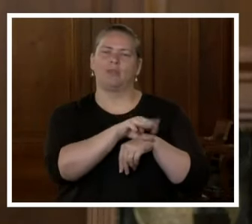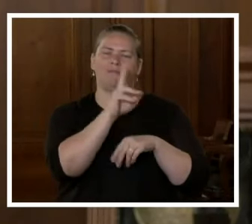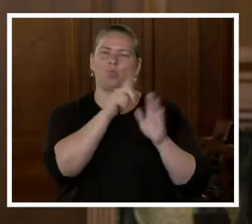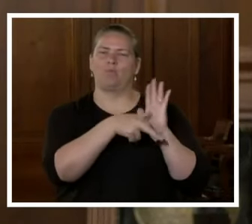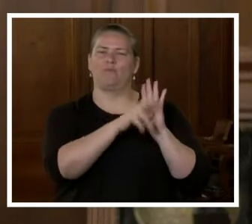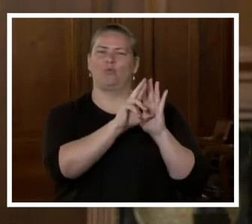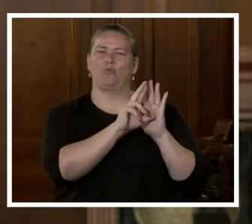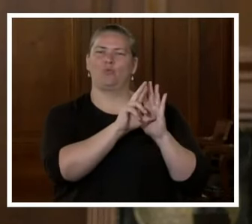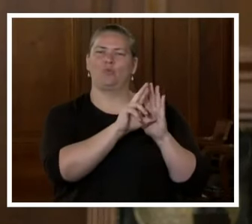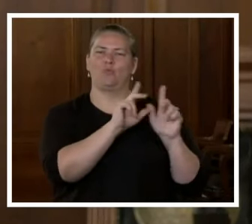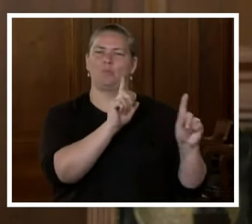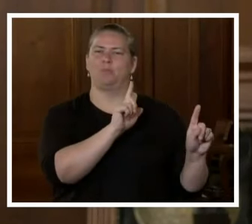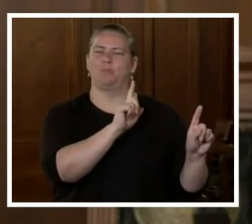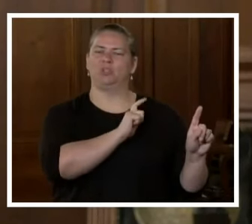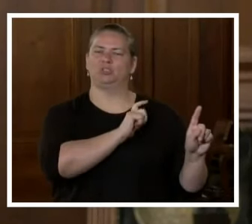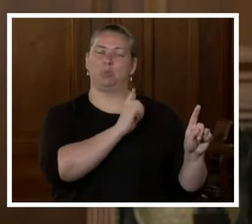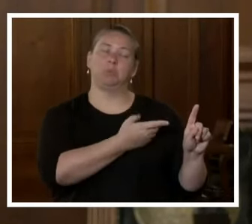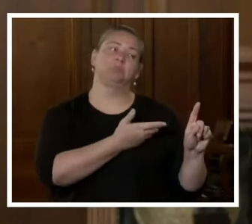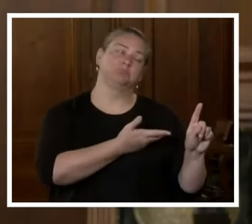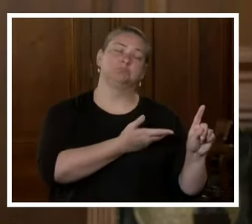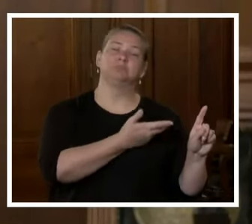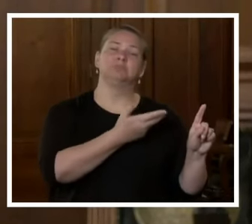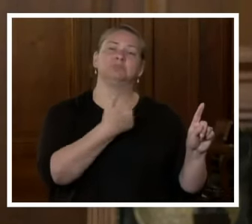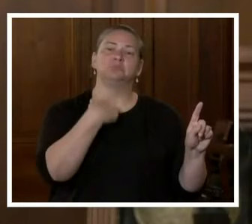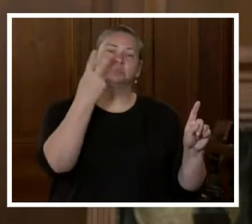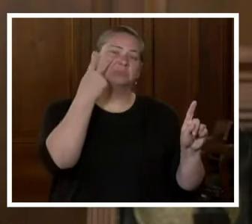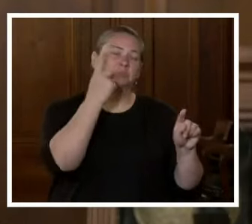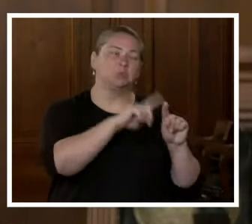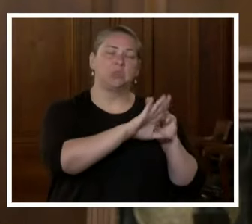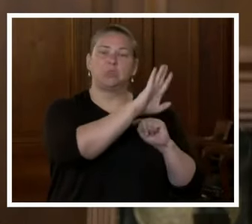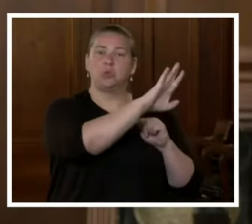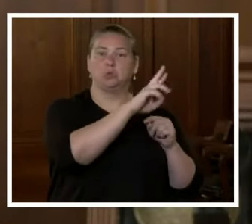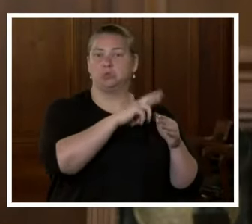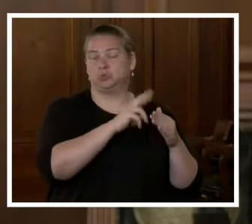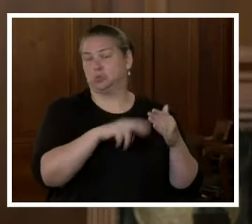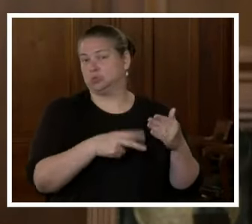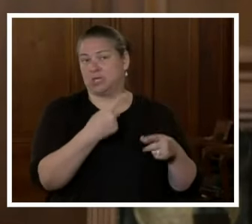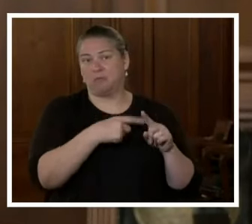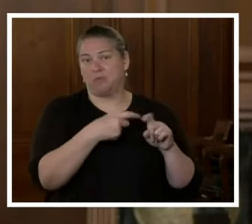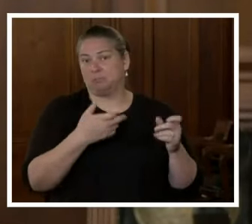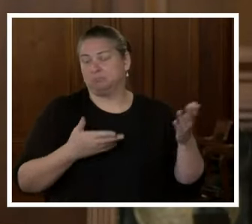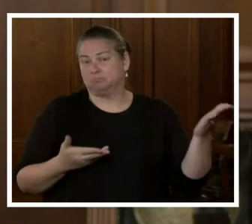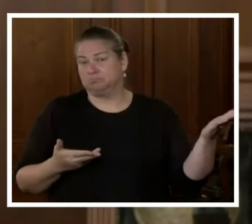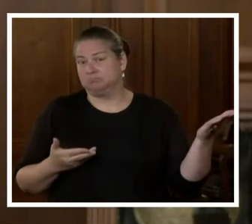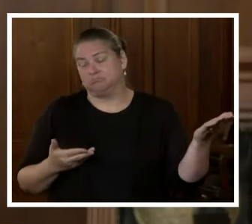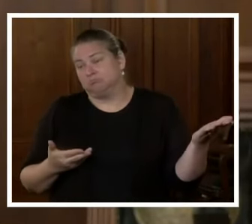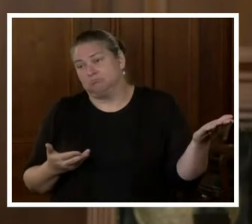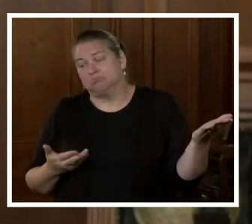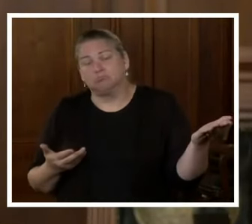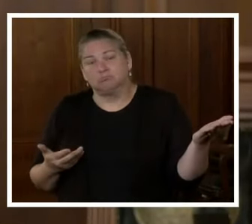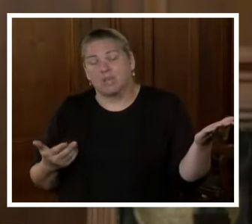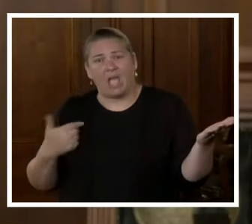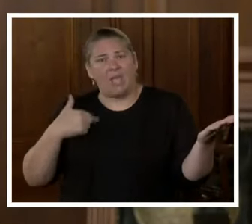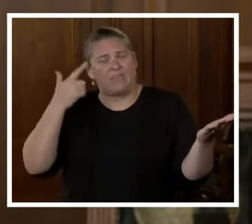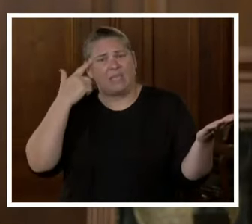WHAT I CAN DO BETTER, AND I'M SURE THERE'S PLENTY.